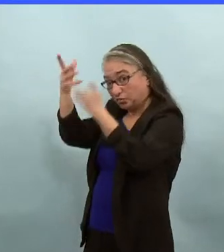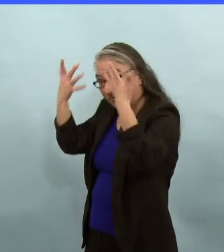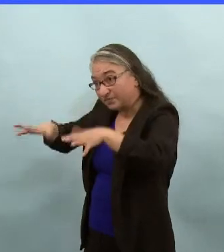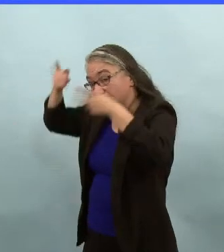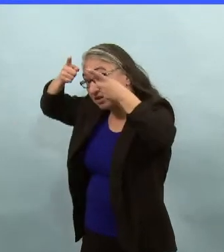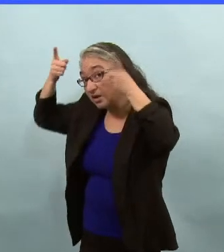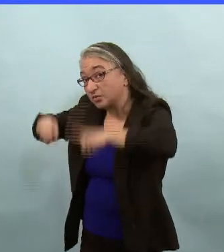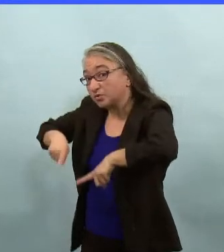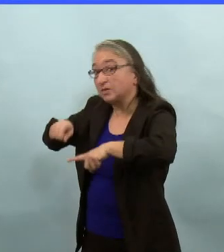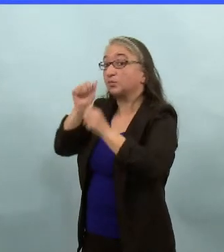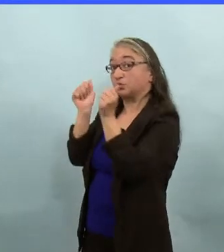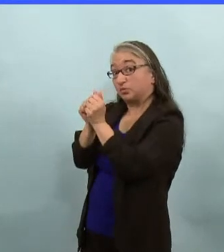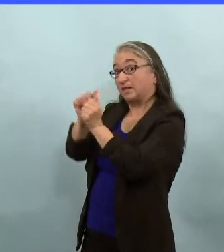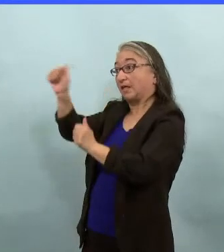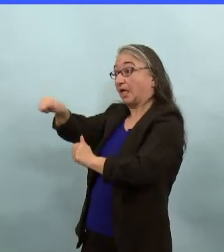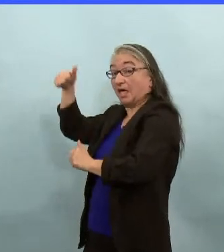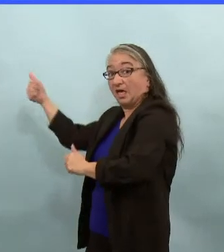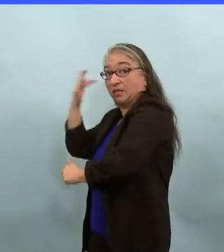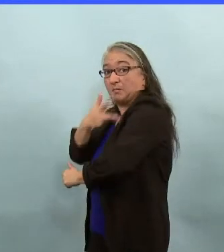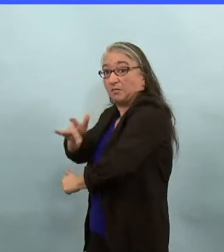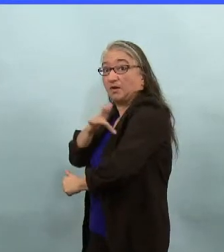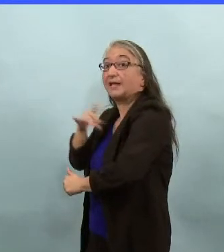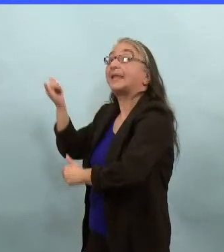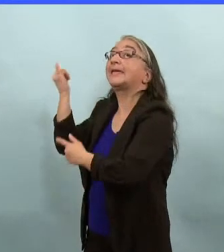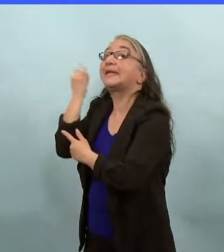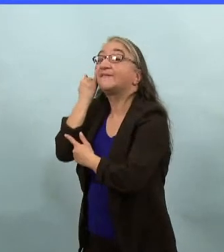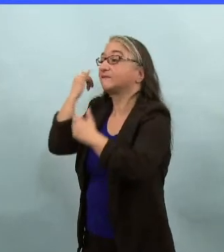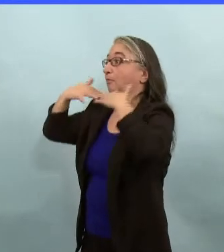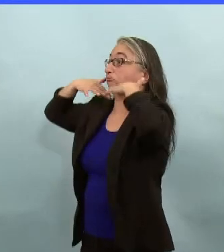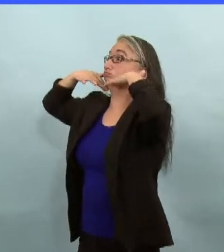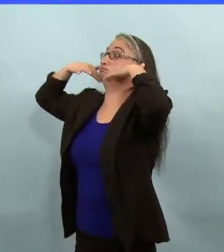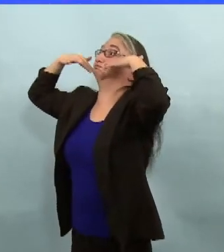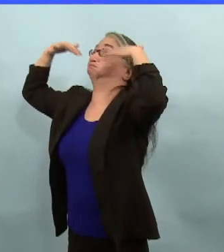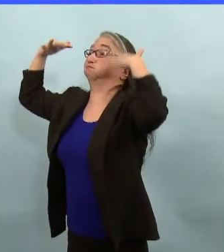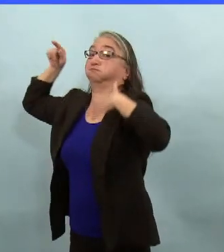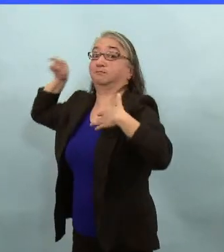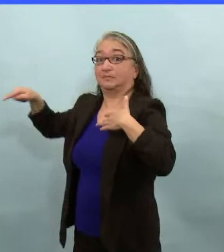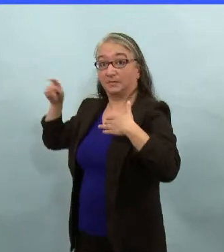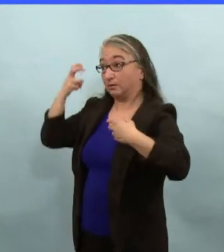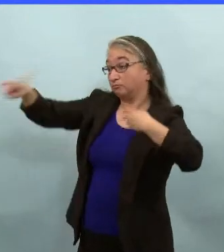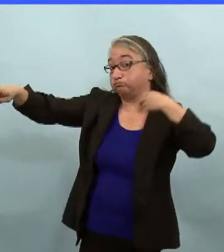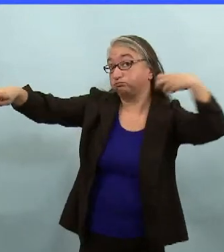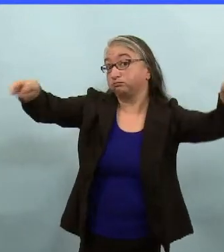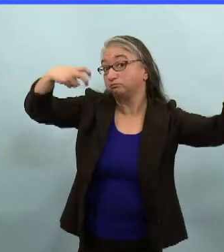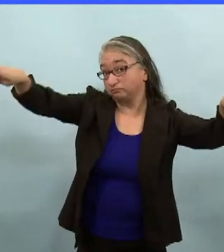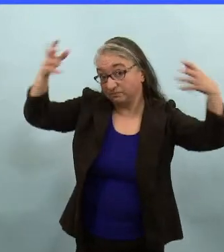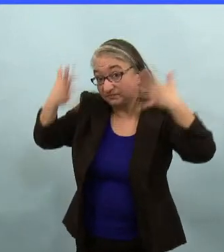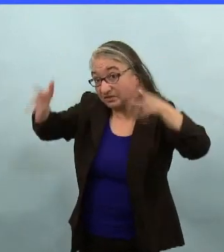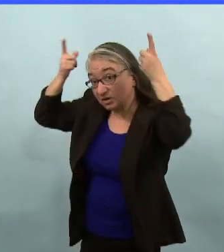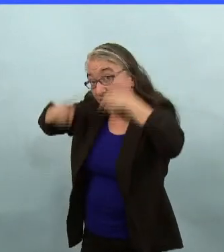to have them accept patients in the coming week or two what we're able to uh assist our our